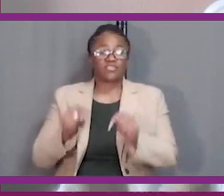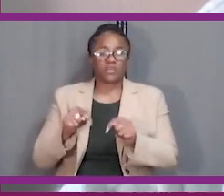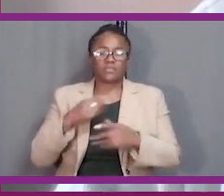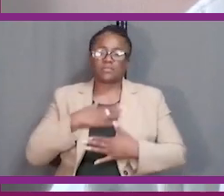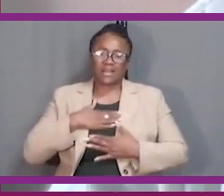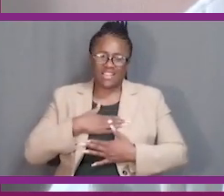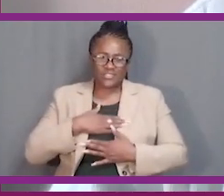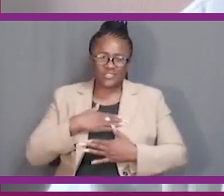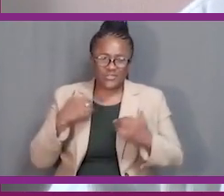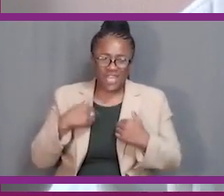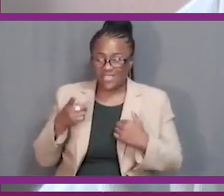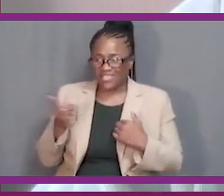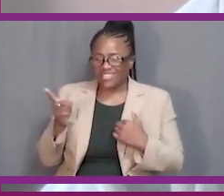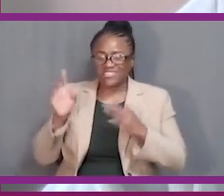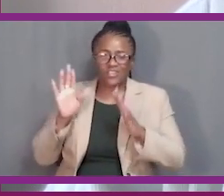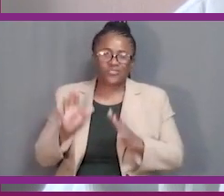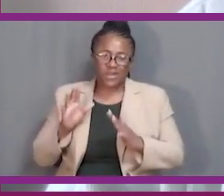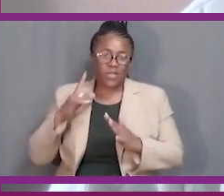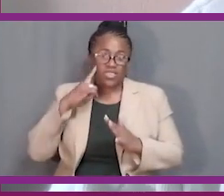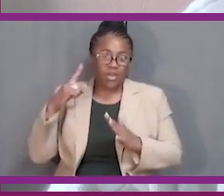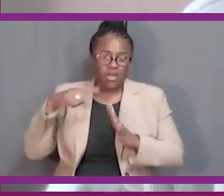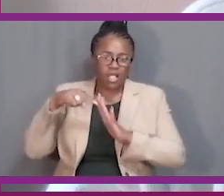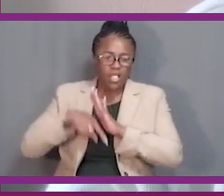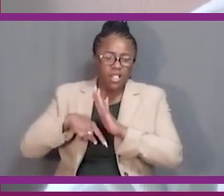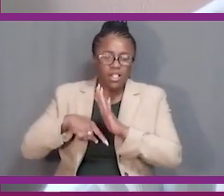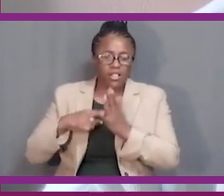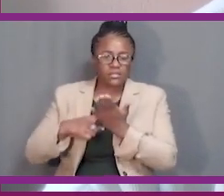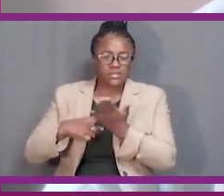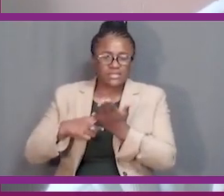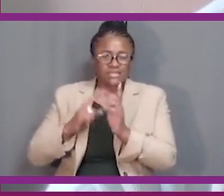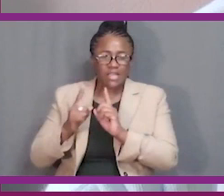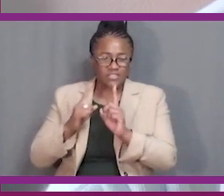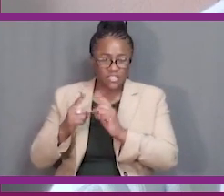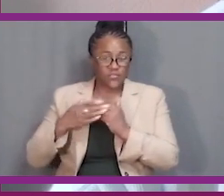And for more conversations like this, you can check out our What's Up WID podcast at